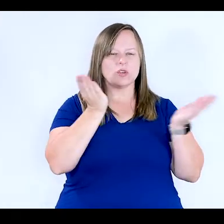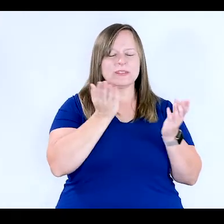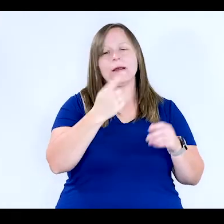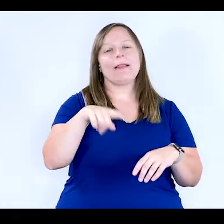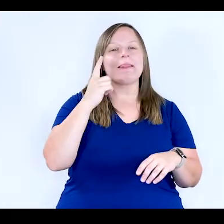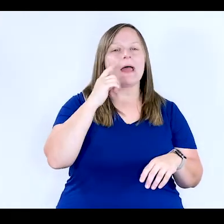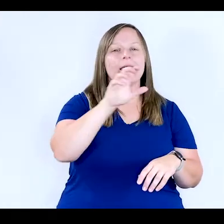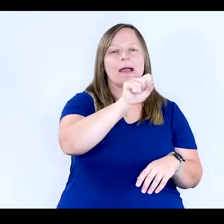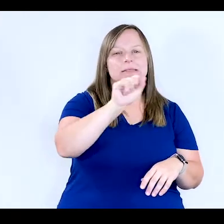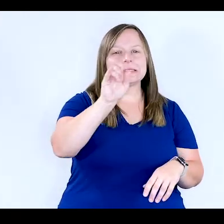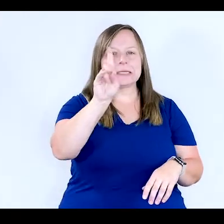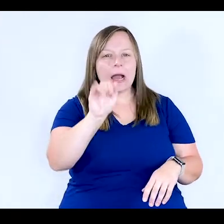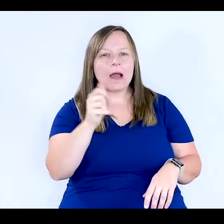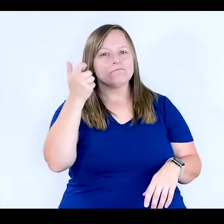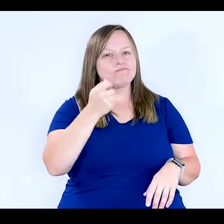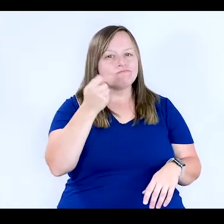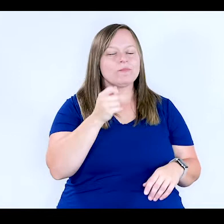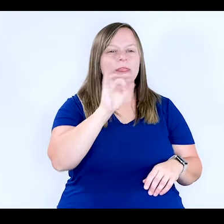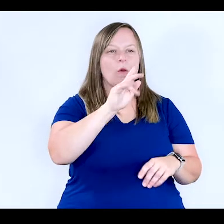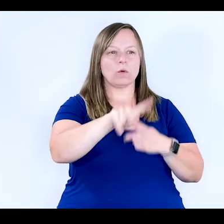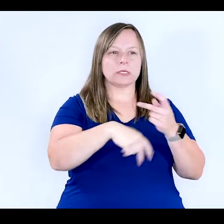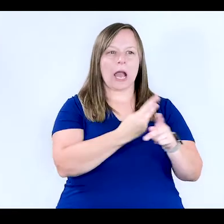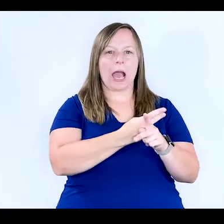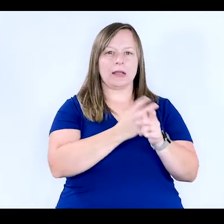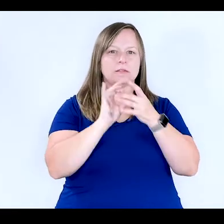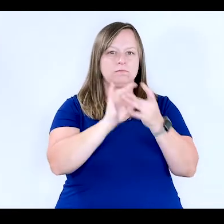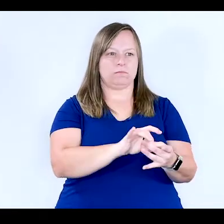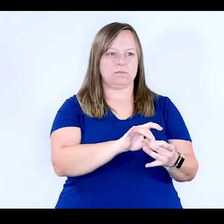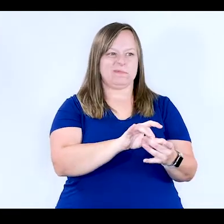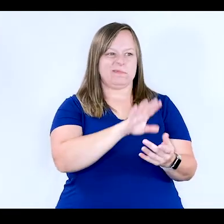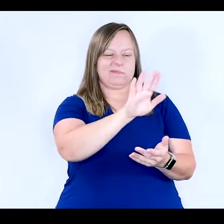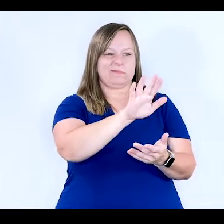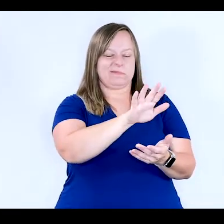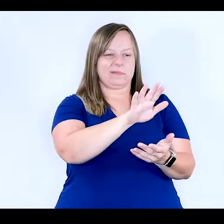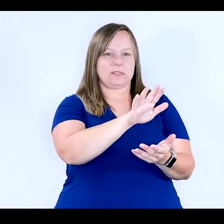receiving Social Security disability benefits. Those correspondences must be